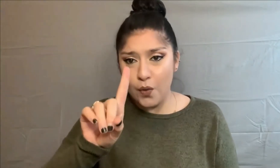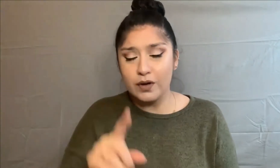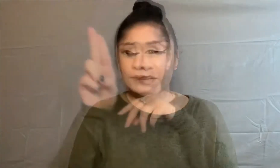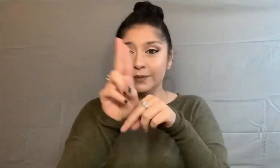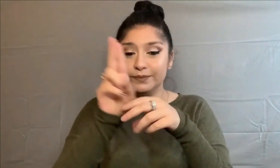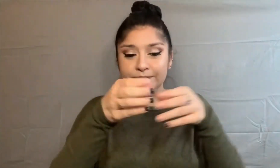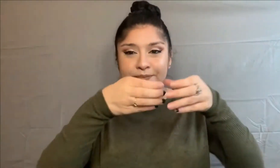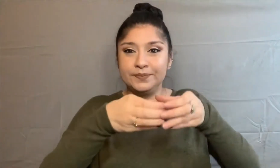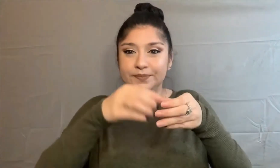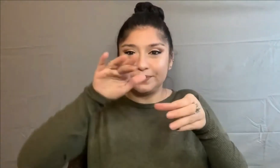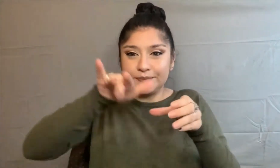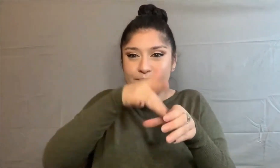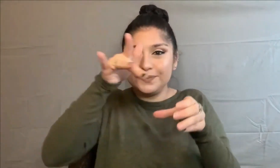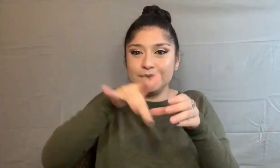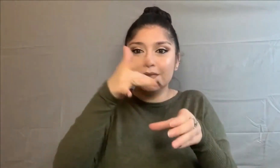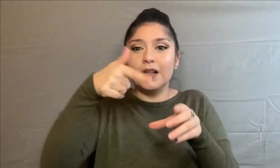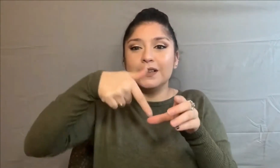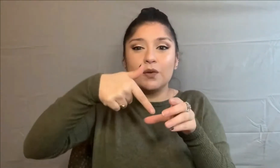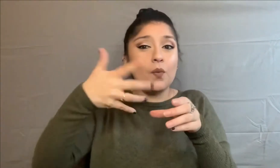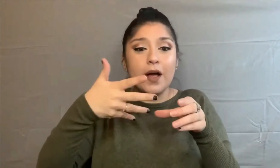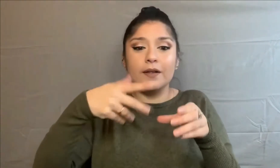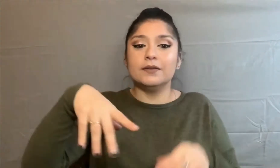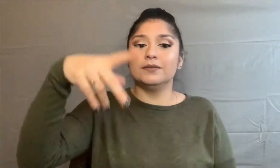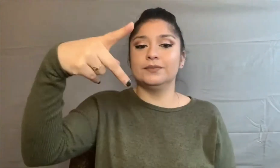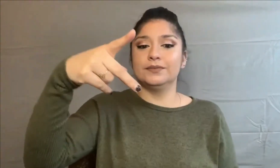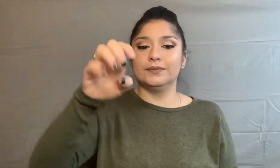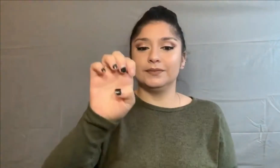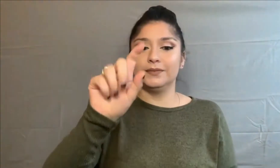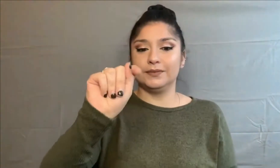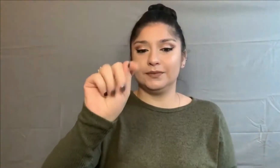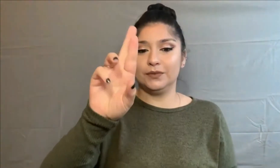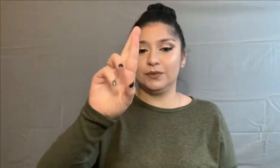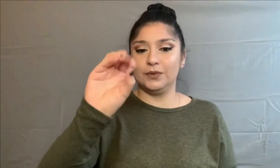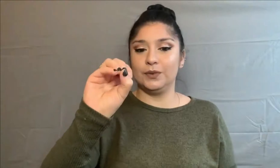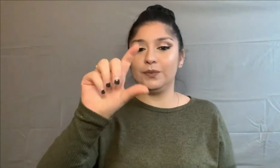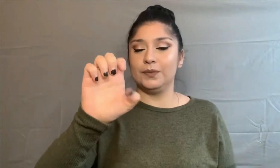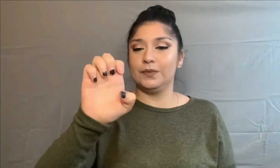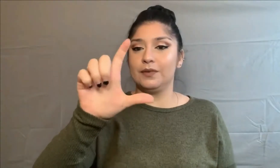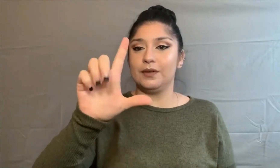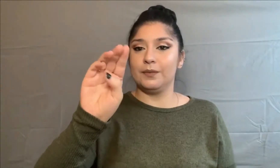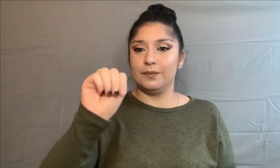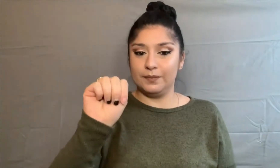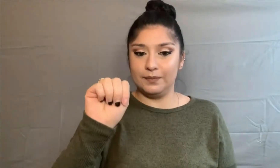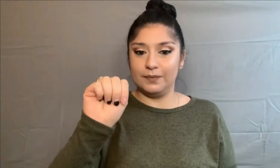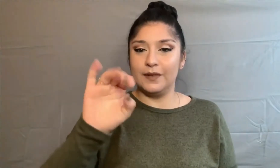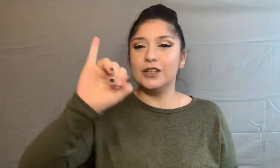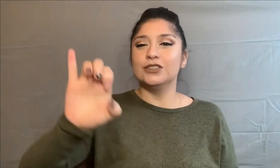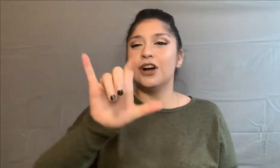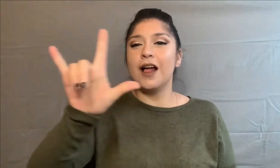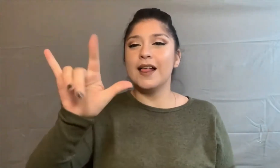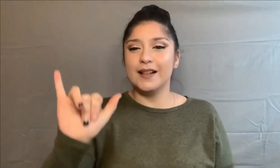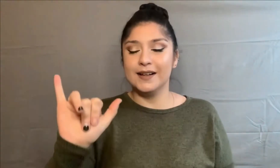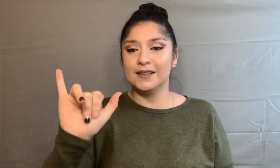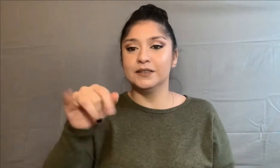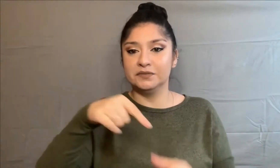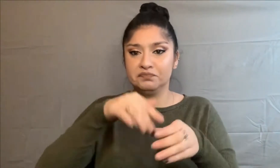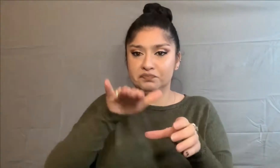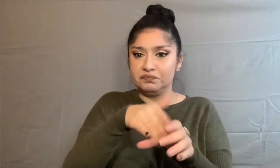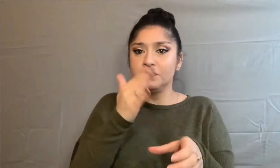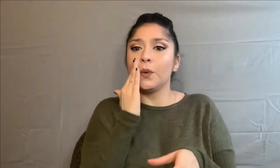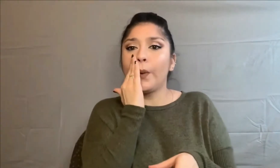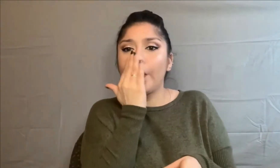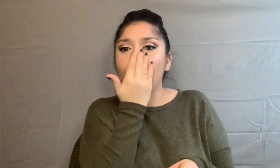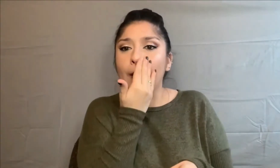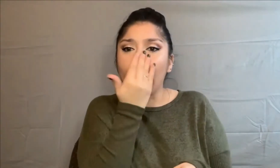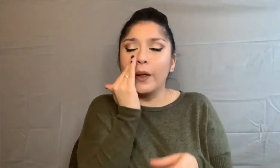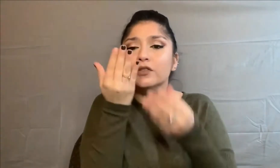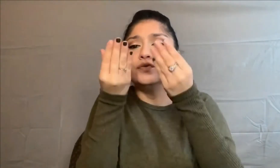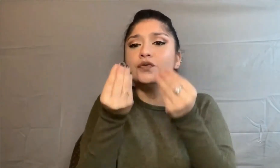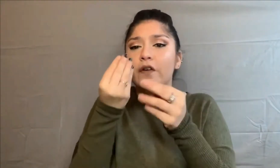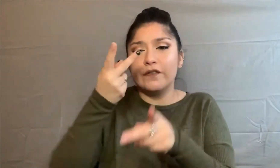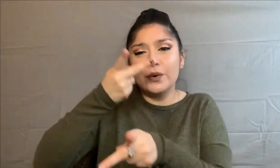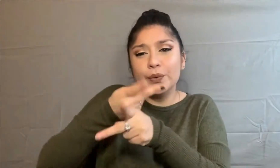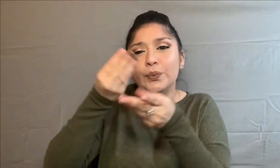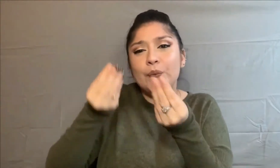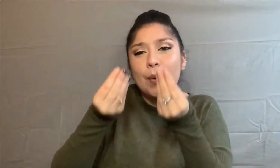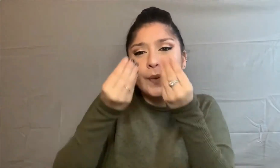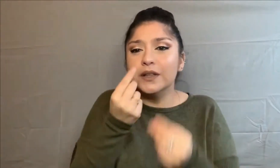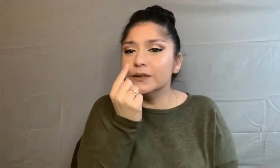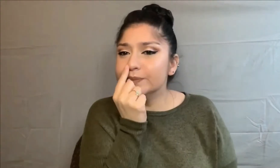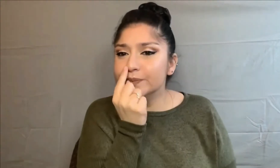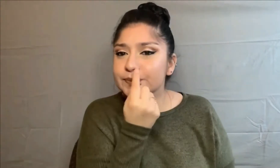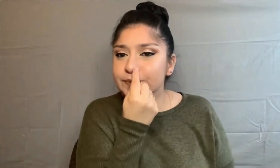and dab petroleum jelly around the edges of your nostrils to help moisten skin.